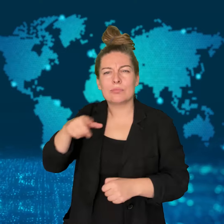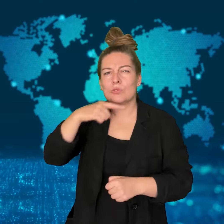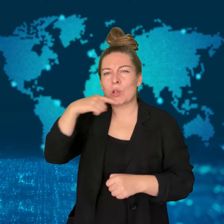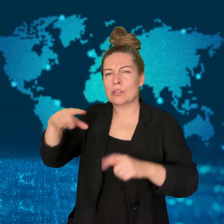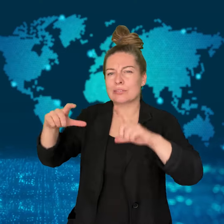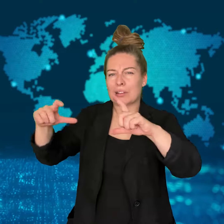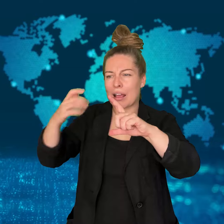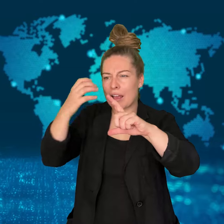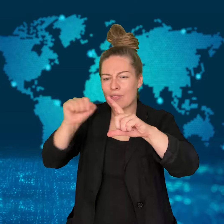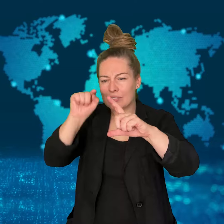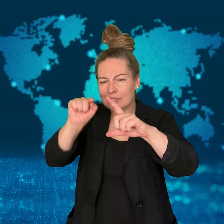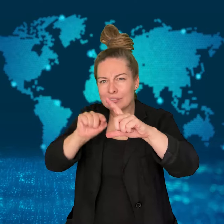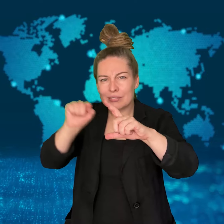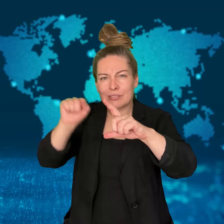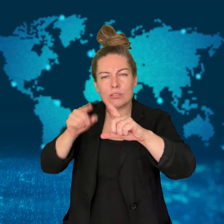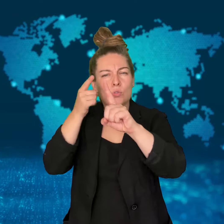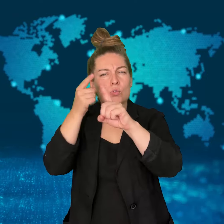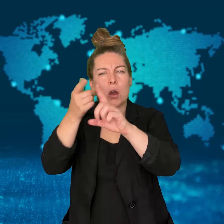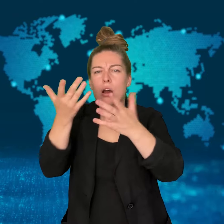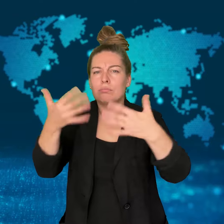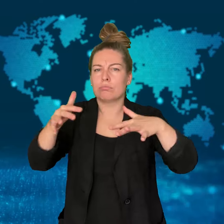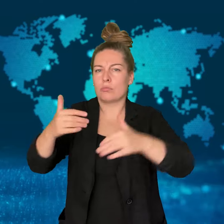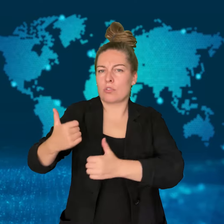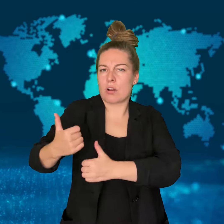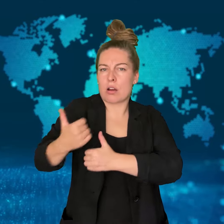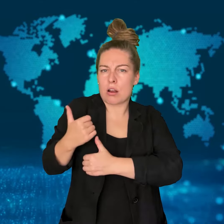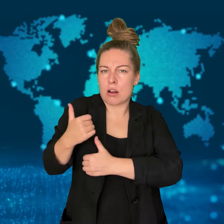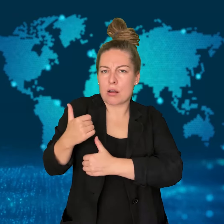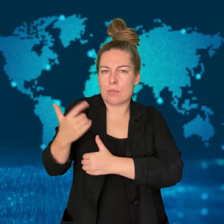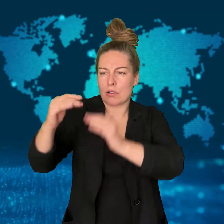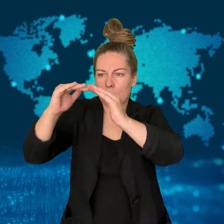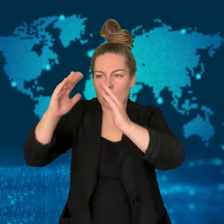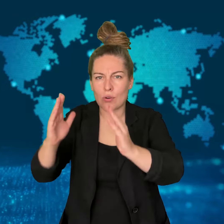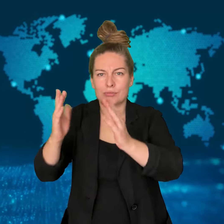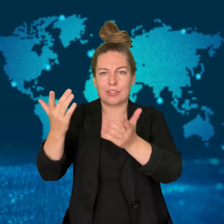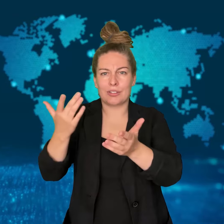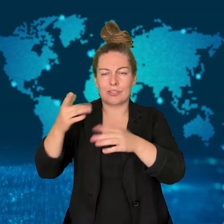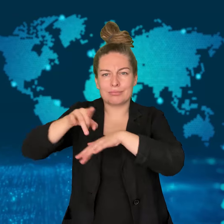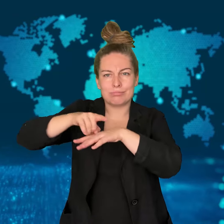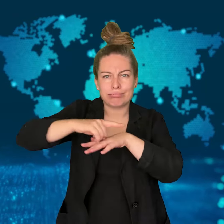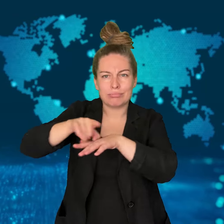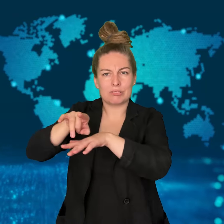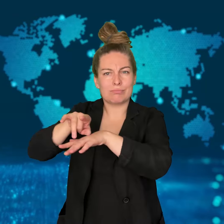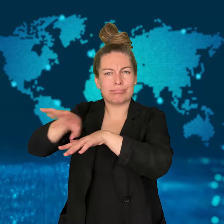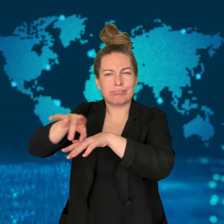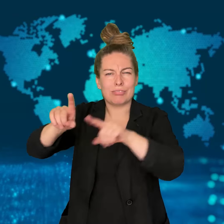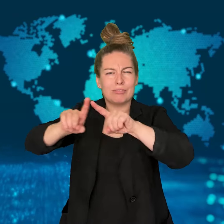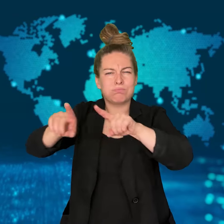This would allow Ukraine to pinpoint strikes on military installations